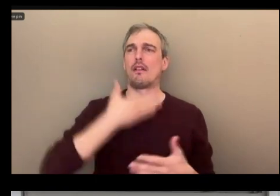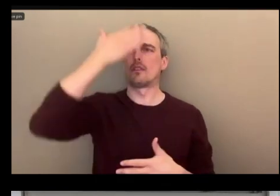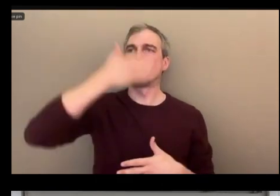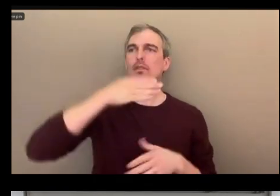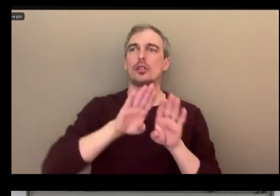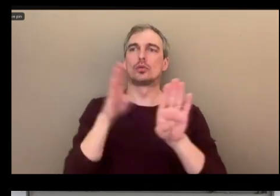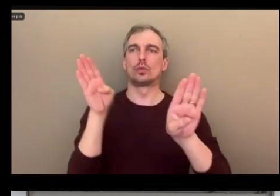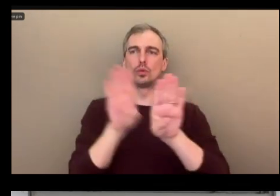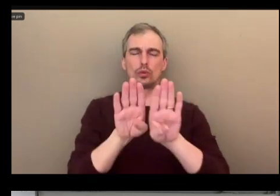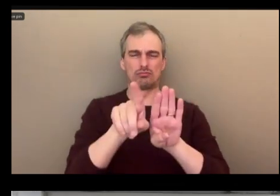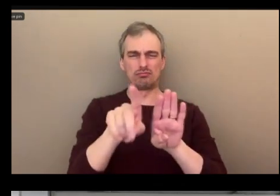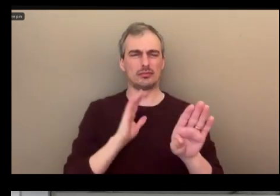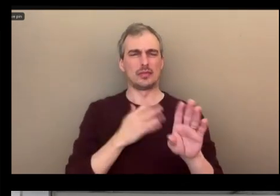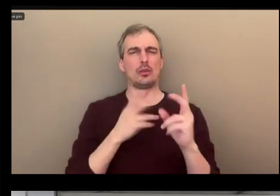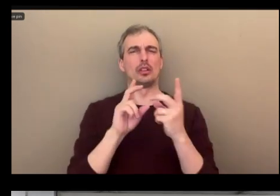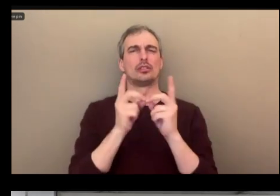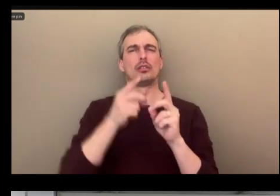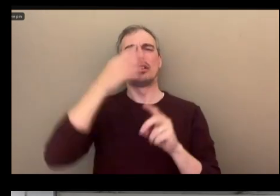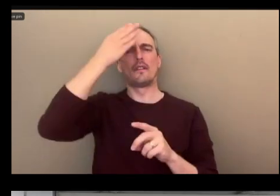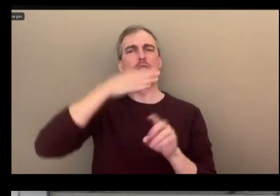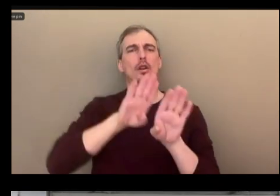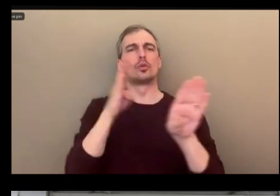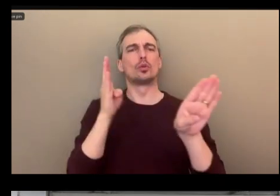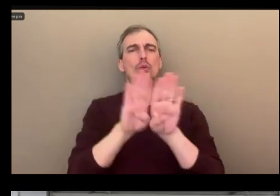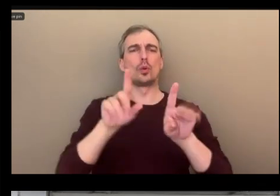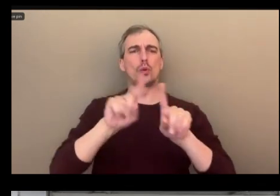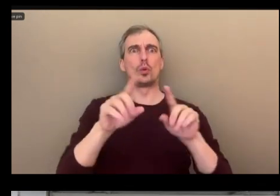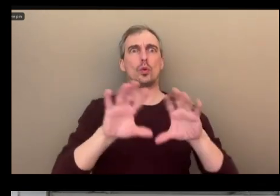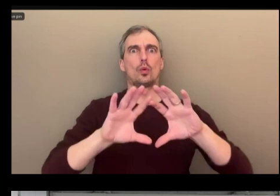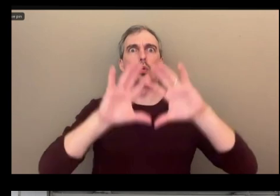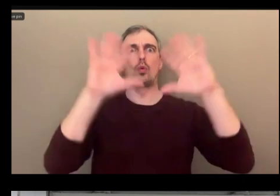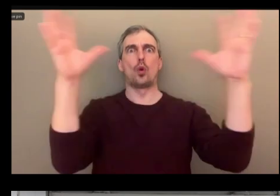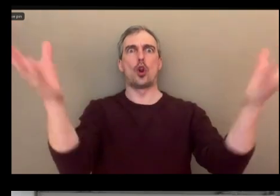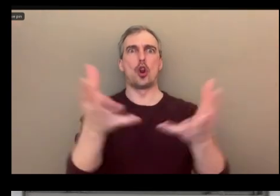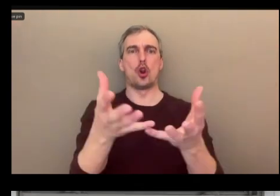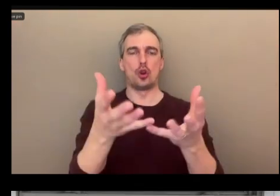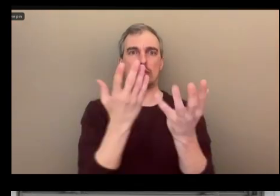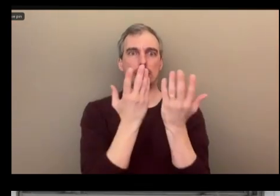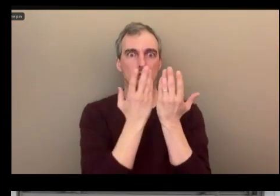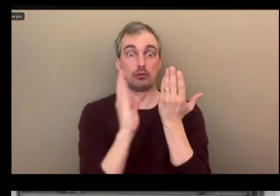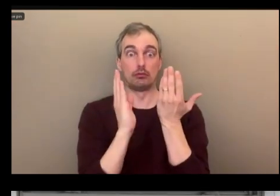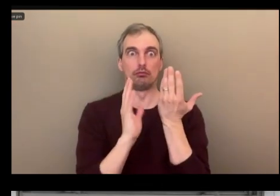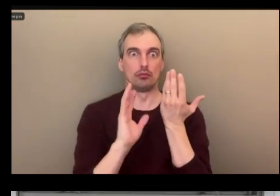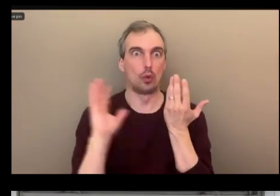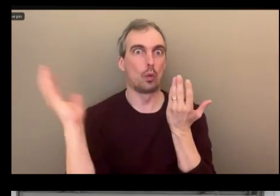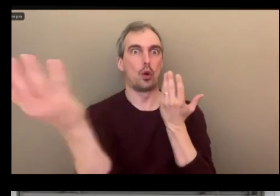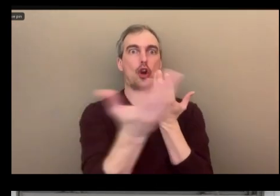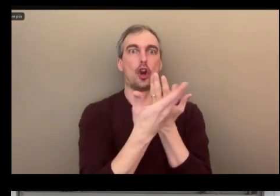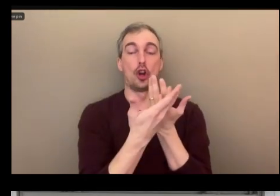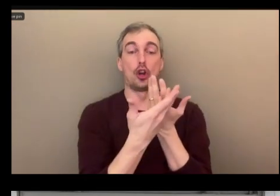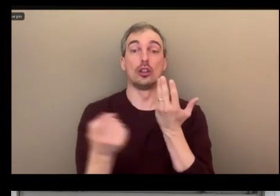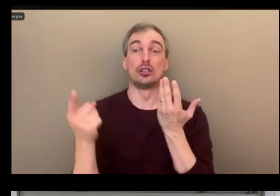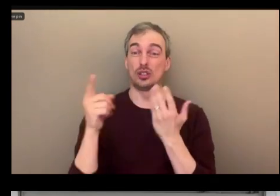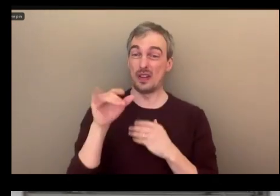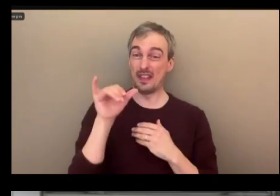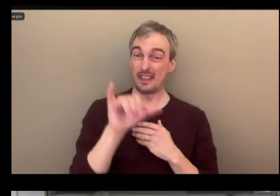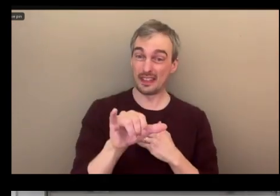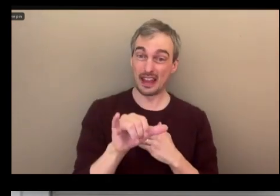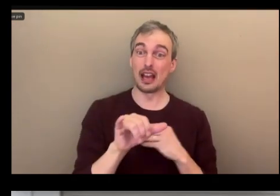And so we actually test our home pages, for example, every single morning. People say... Fred, that's overkill. Why do you do that?